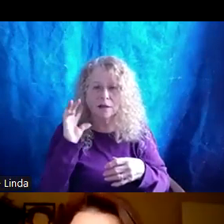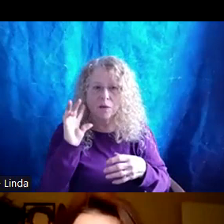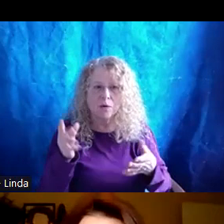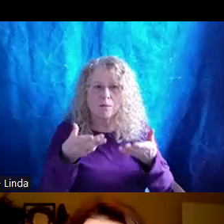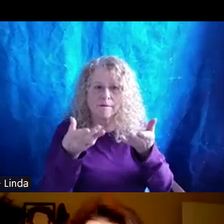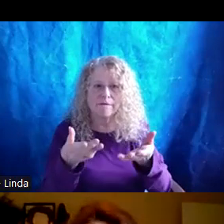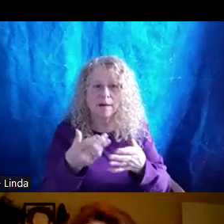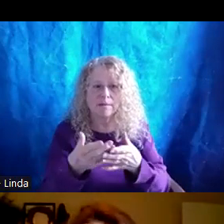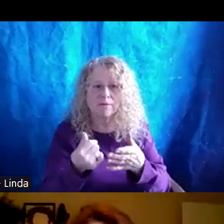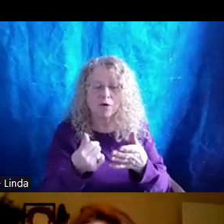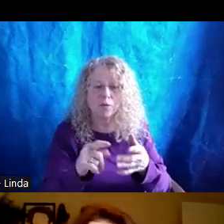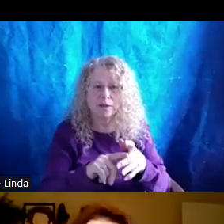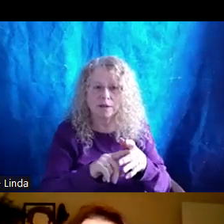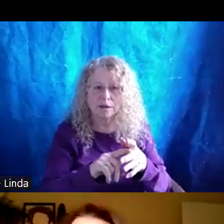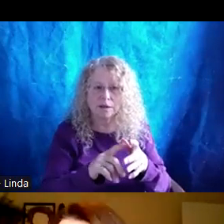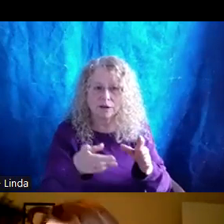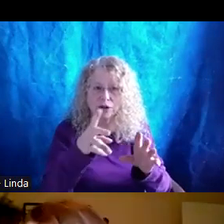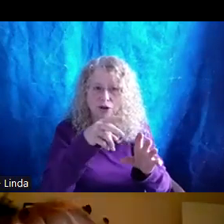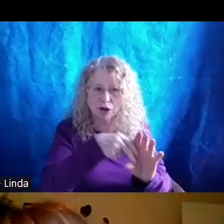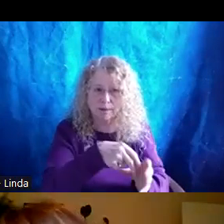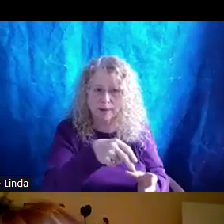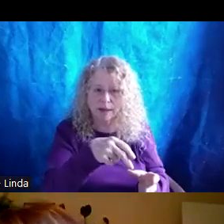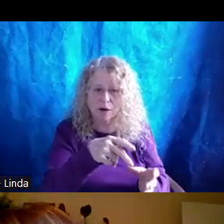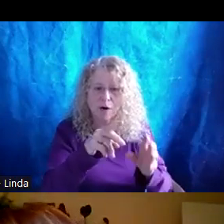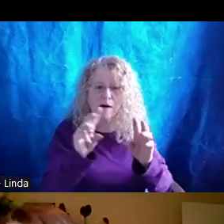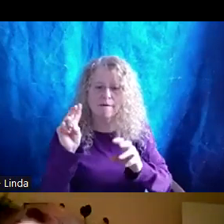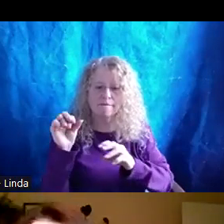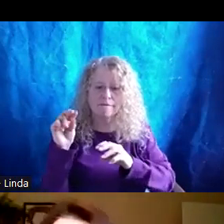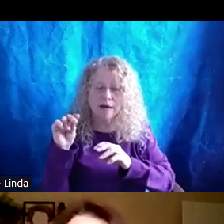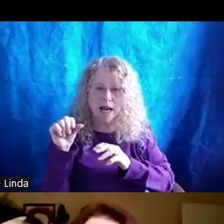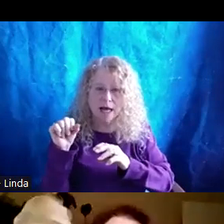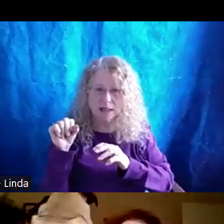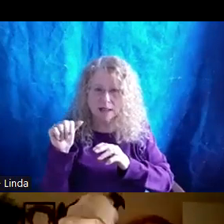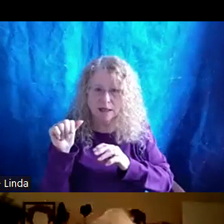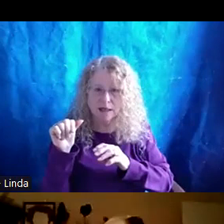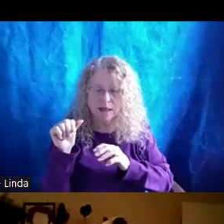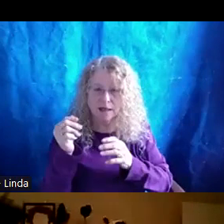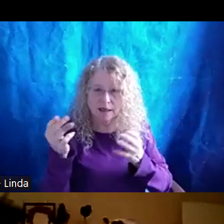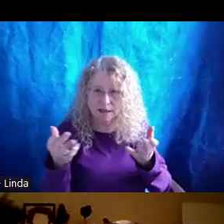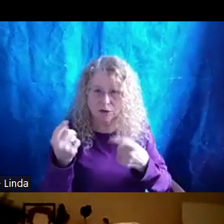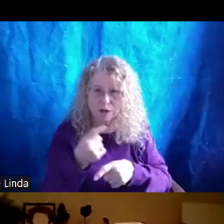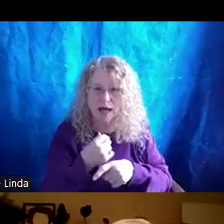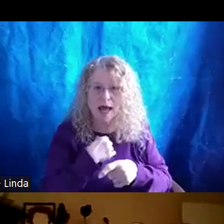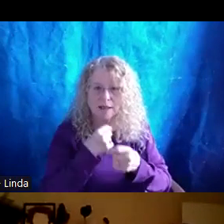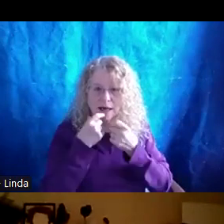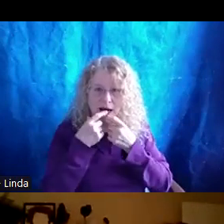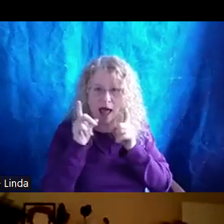BEFORE WE JUMP INTO THAT, VANESSA IS ON THE CALL TODAY AND HAS AN ANNOUNCEMENT TO MAKE